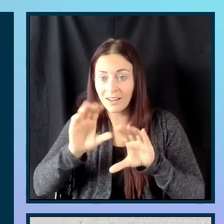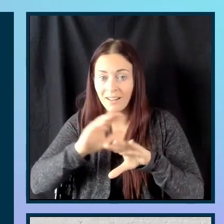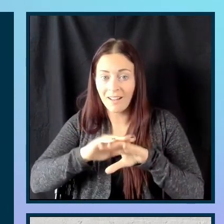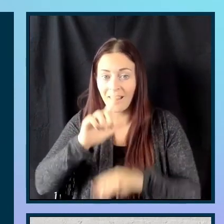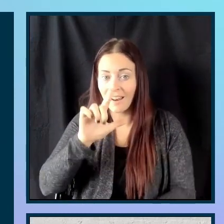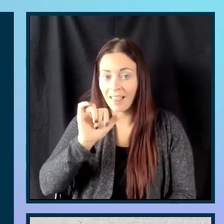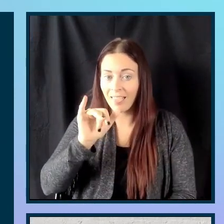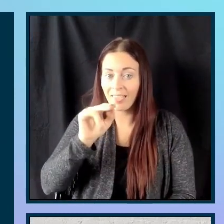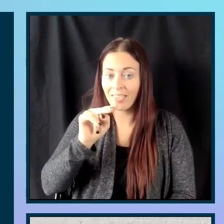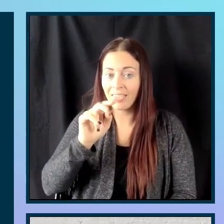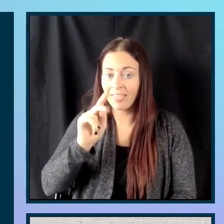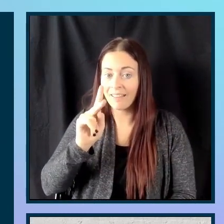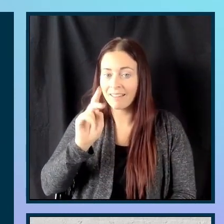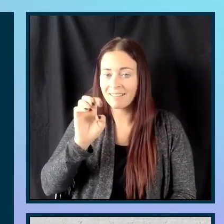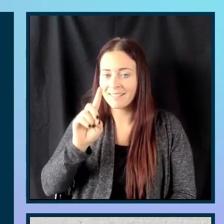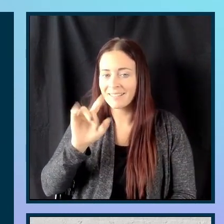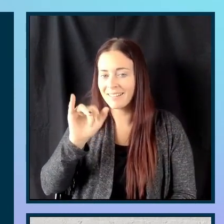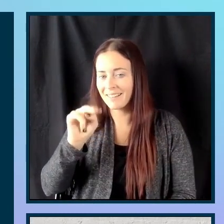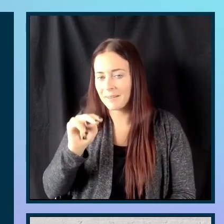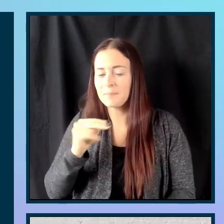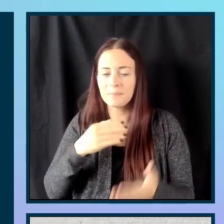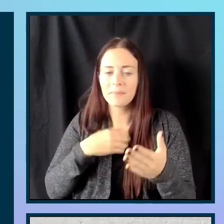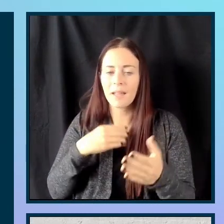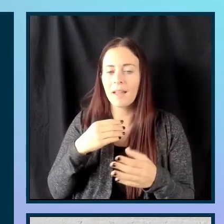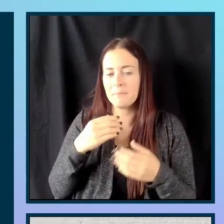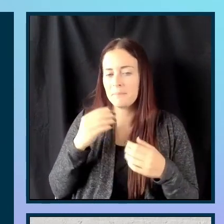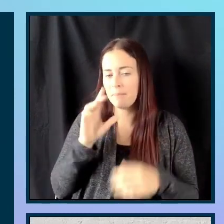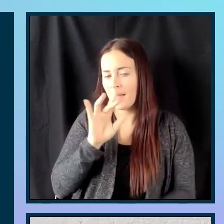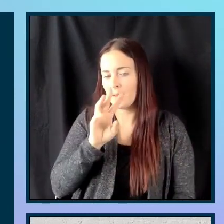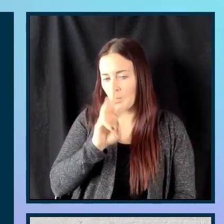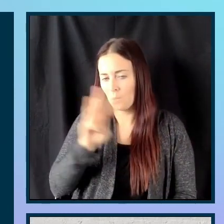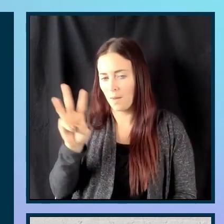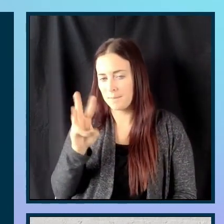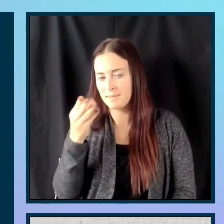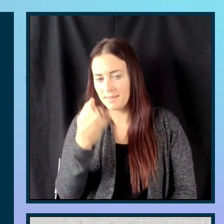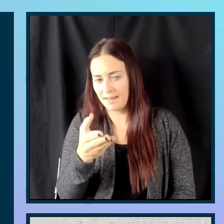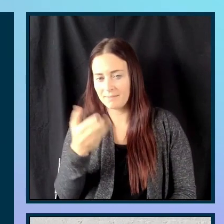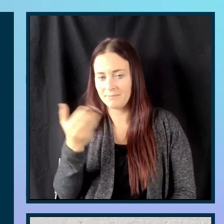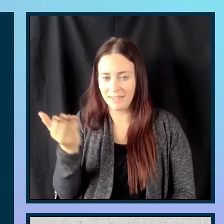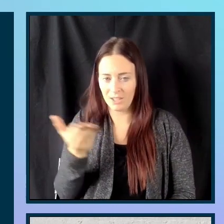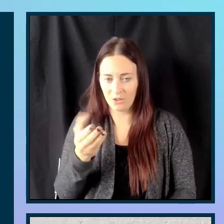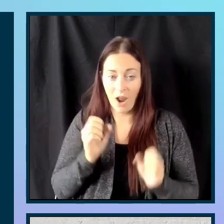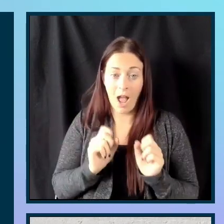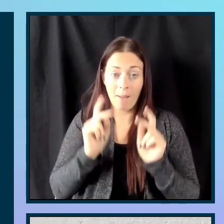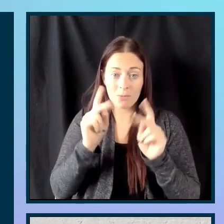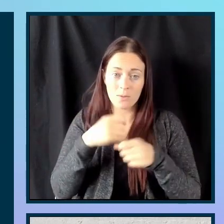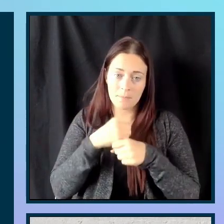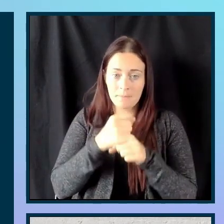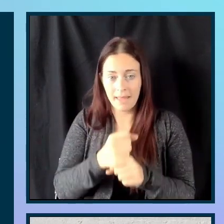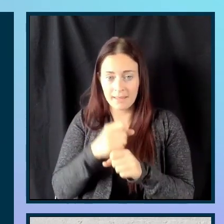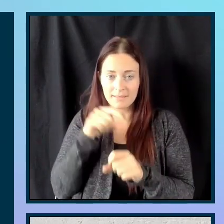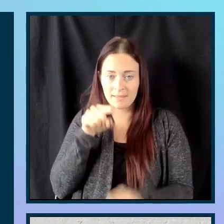OpportunityMade, and my website is opportunitymade.com. So be sure to look at the attached slide deck